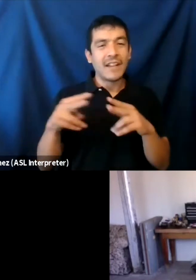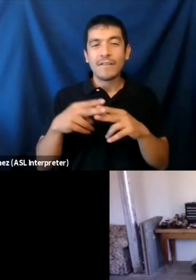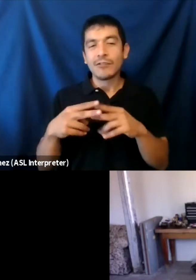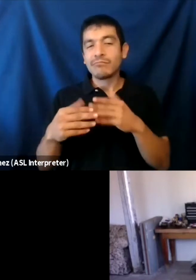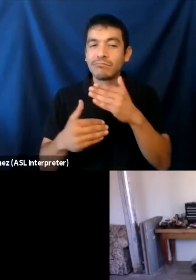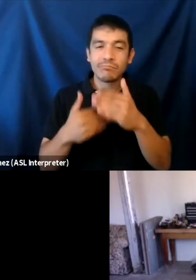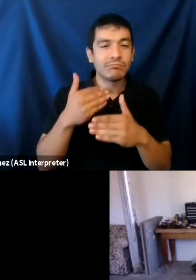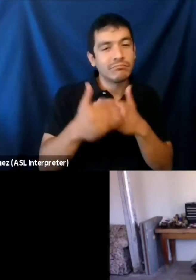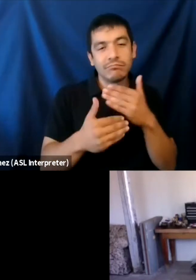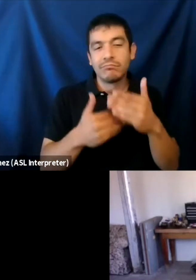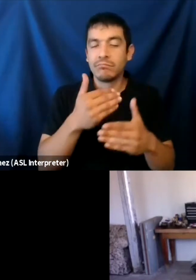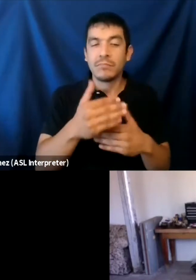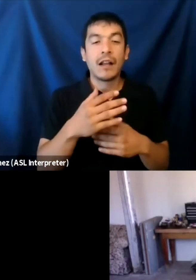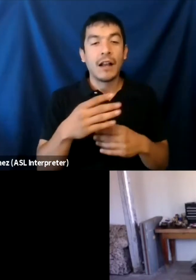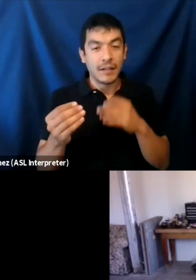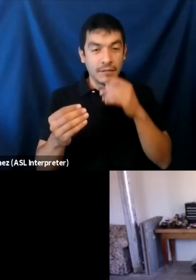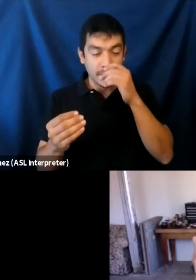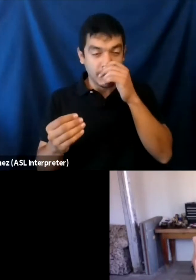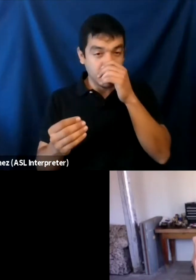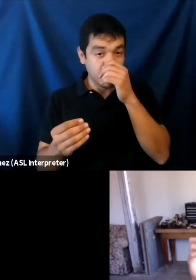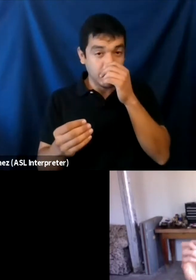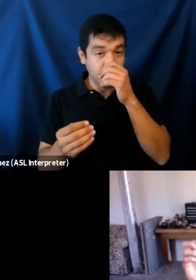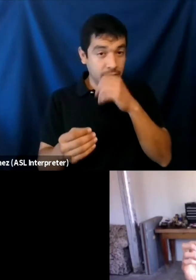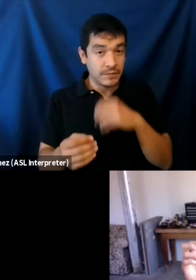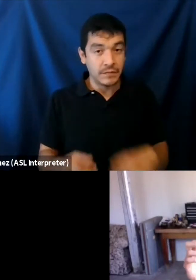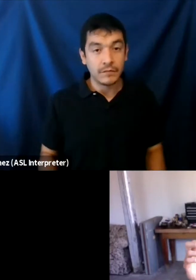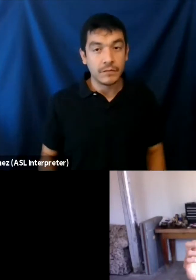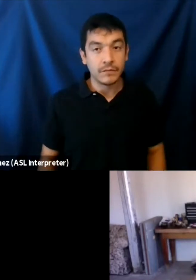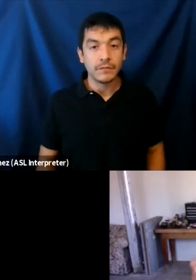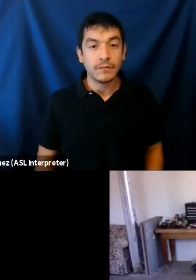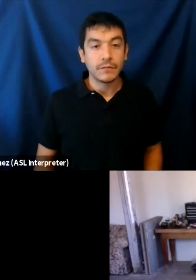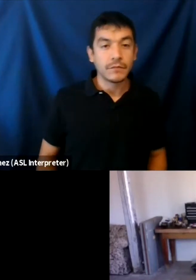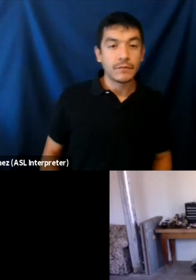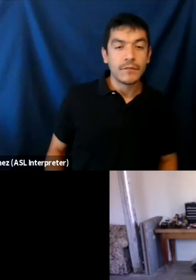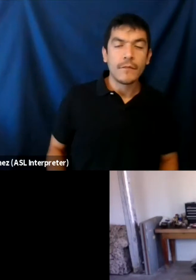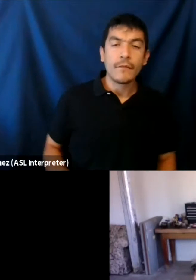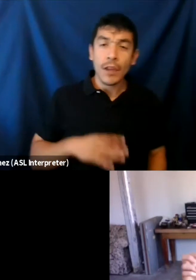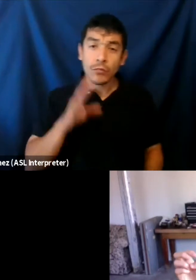and I'd say like the organizing principle